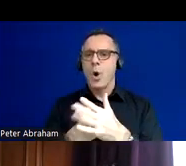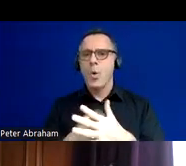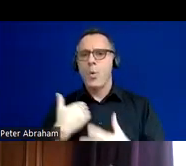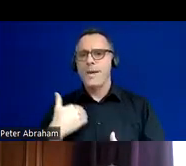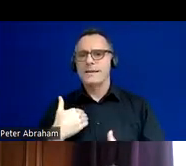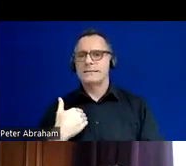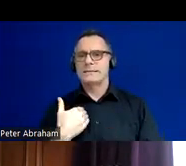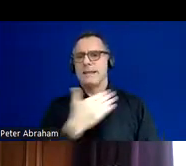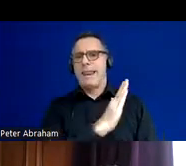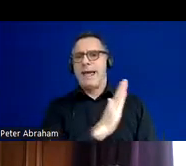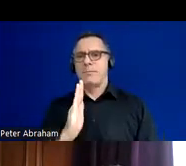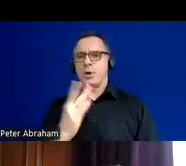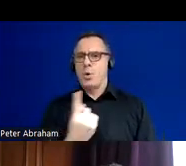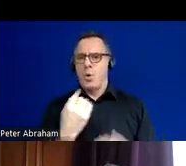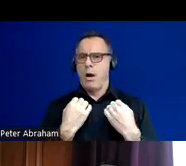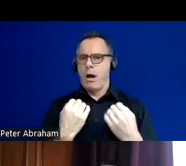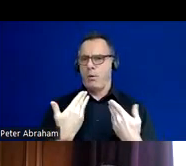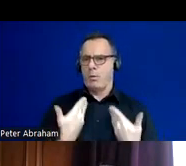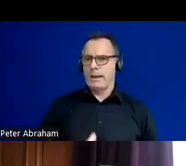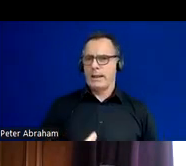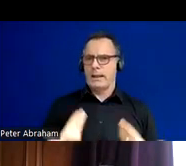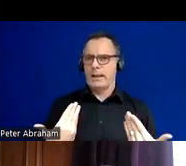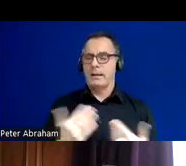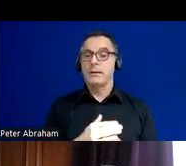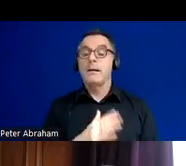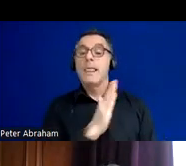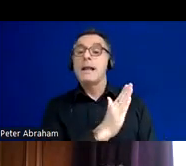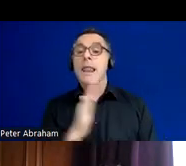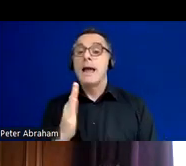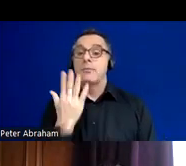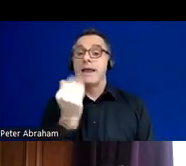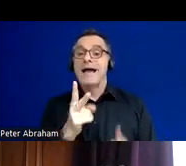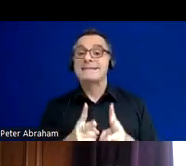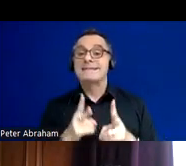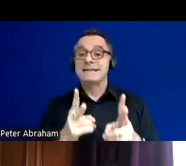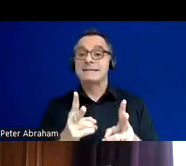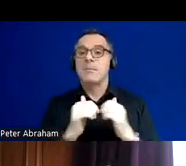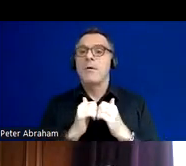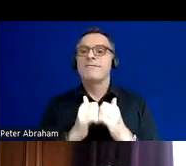I think it's important to know the library has always operated on a system of core values; so,